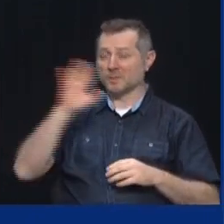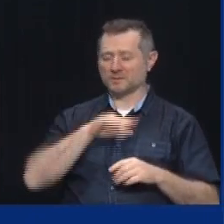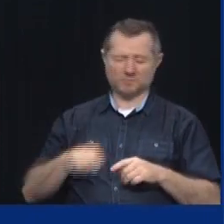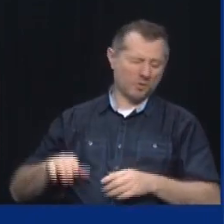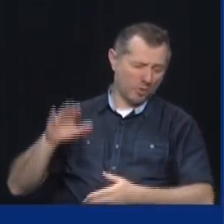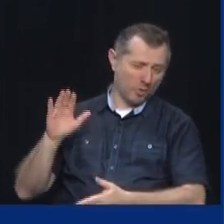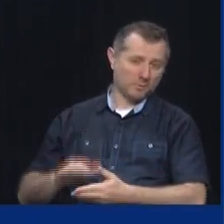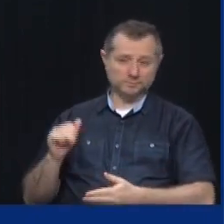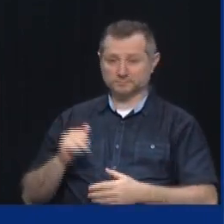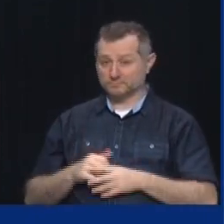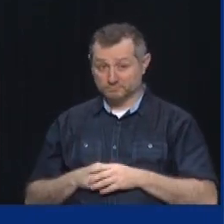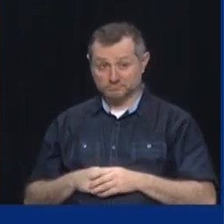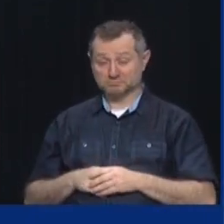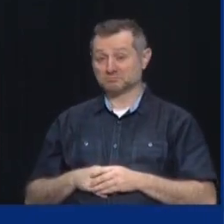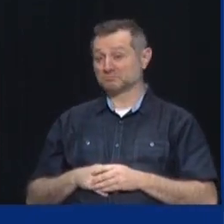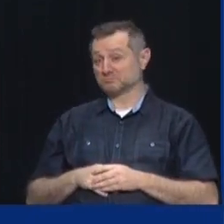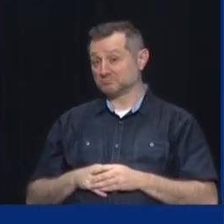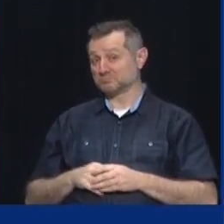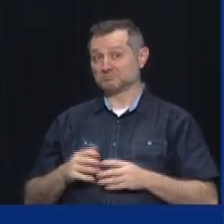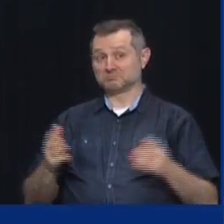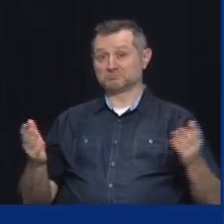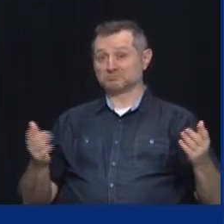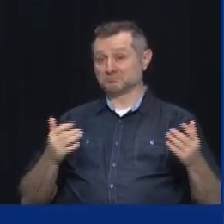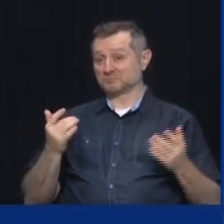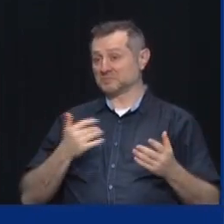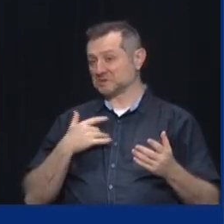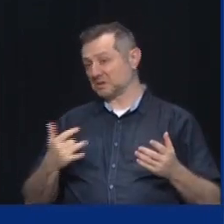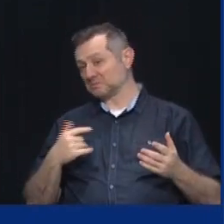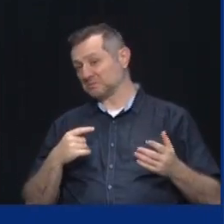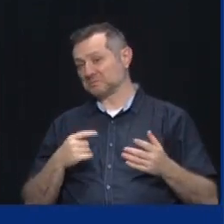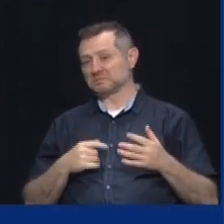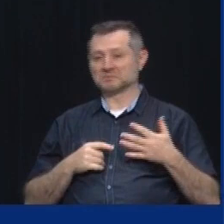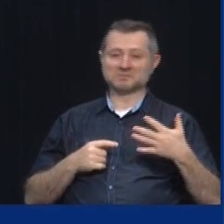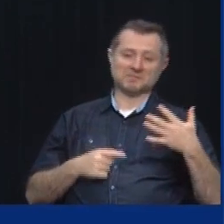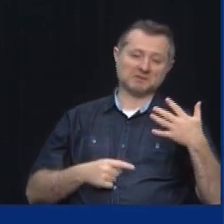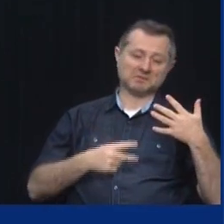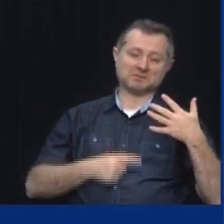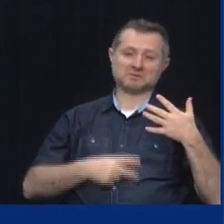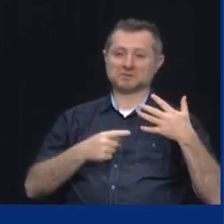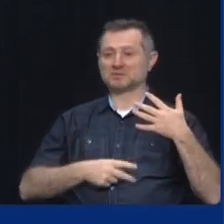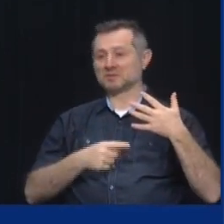I ALSO THINK WE HAVE AN OPPORTUNITY BECAUSE WE HAVE THE LOWEST POSITIVITY RATE IN THE